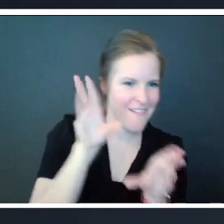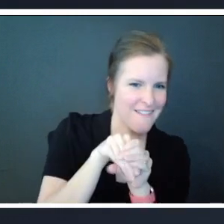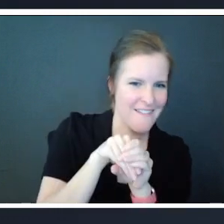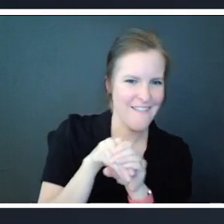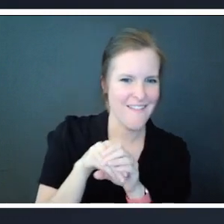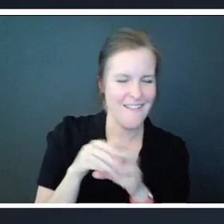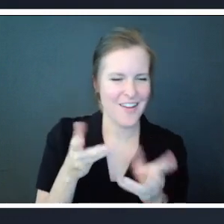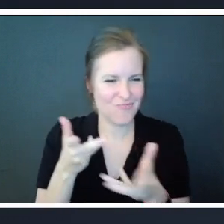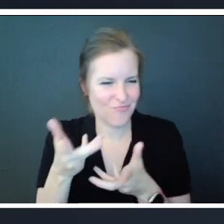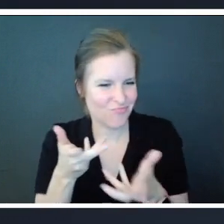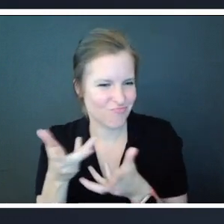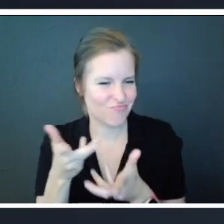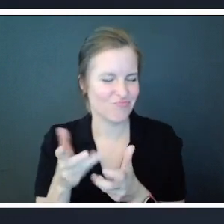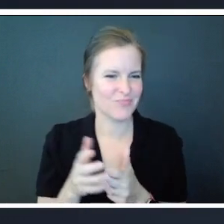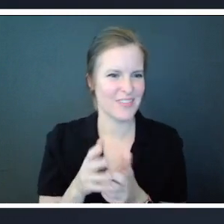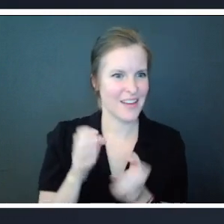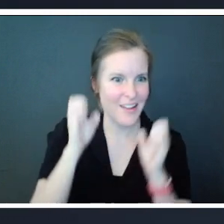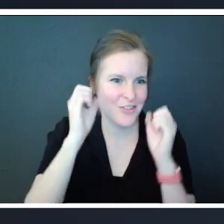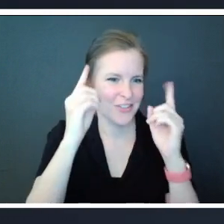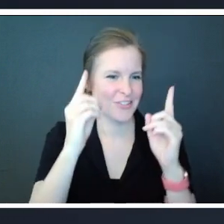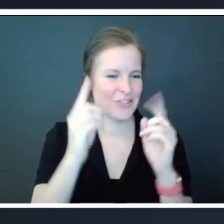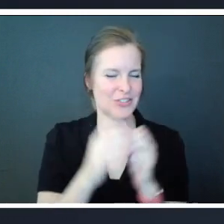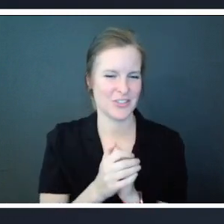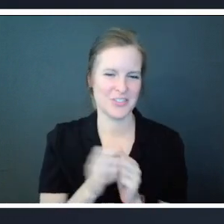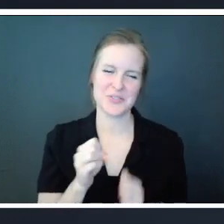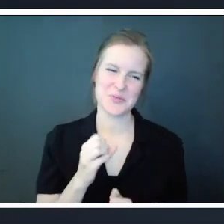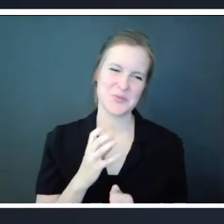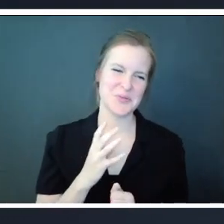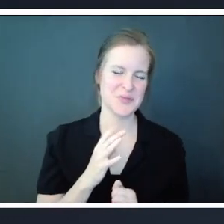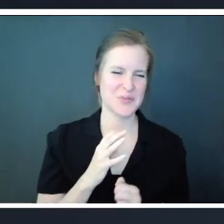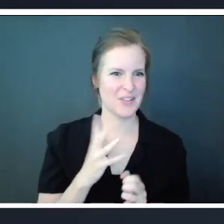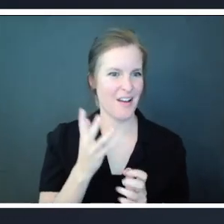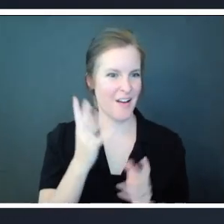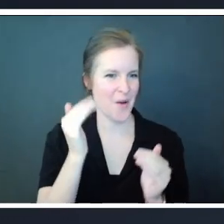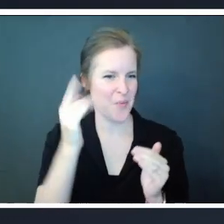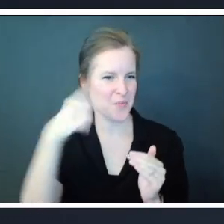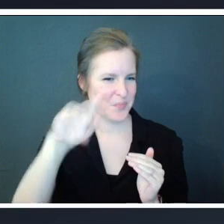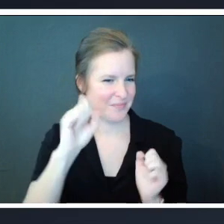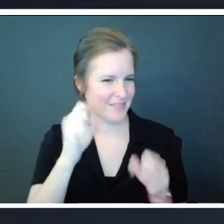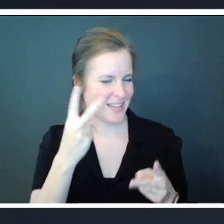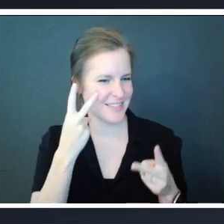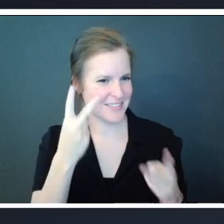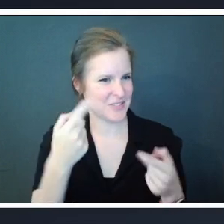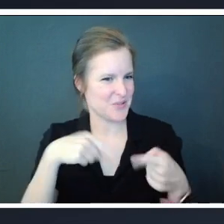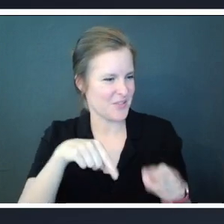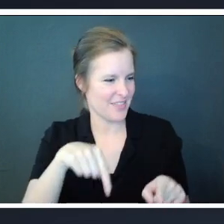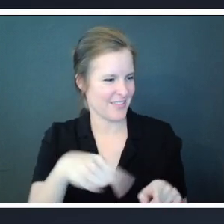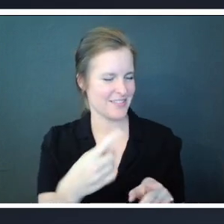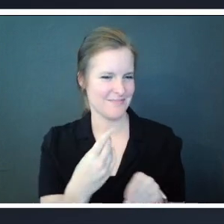bit of that in our little showcase today. And I'll have you click one more slide. These are just some